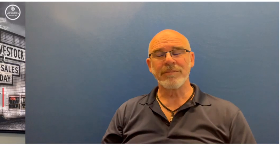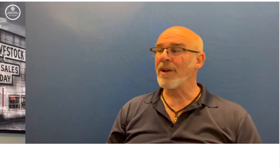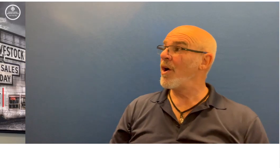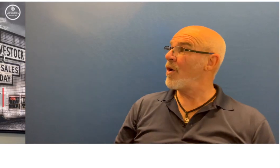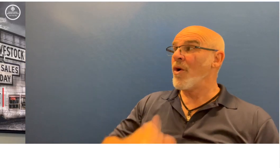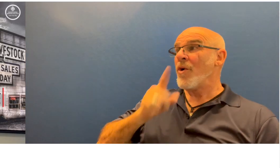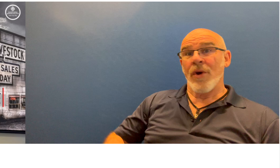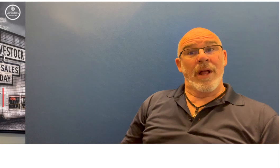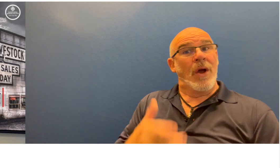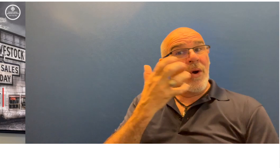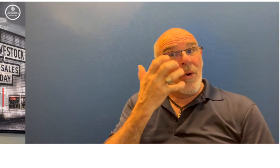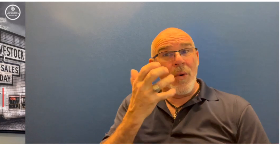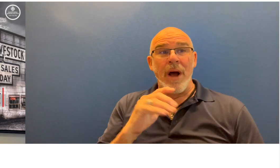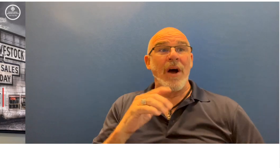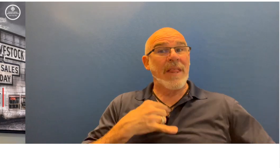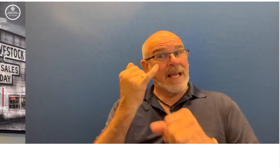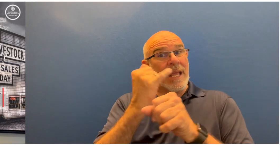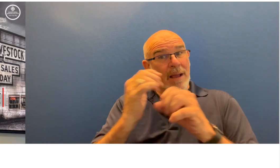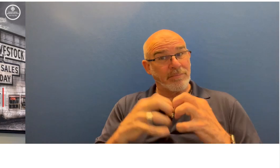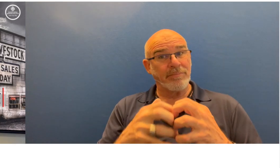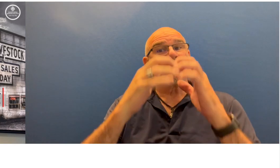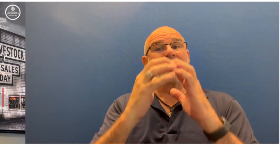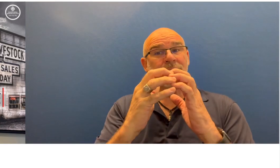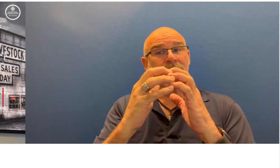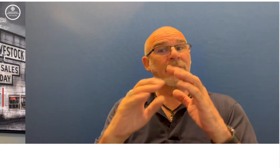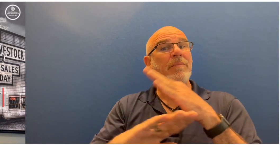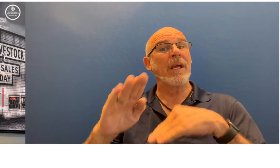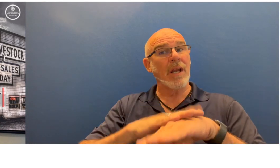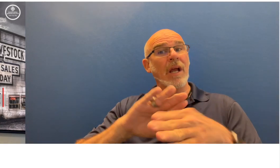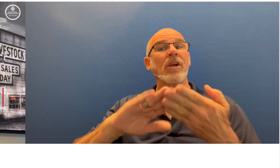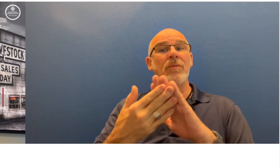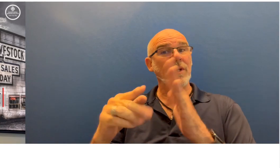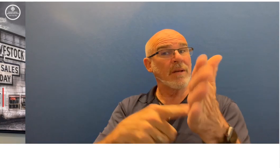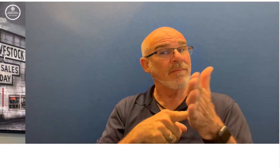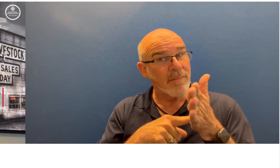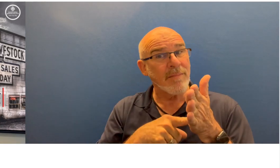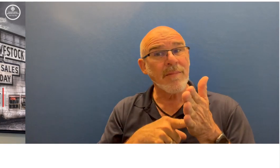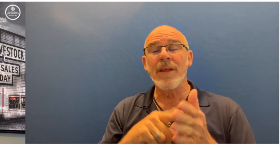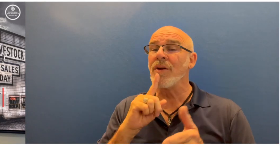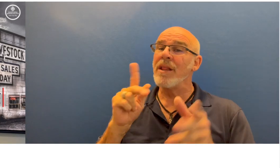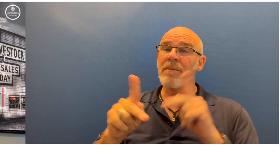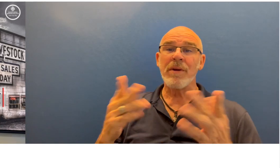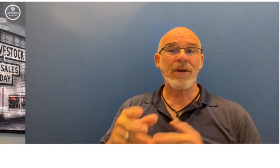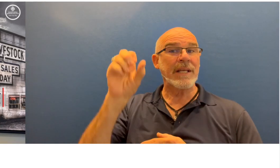I would say that this campus was actually founded based on community demands. The folks here in the South county really,